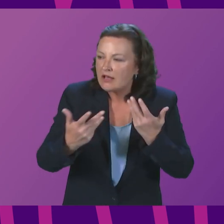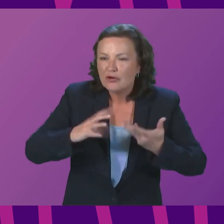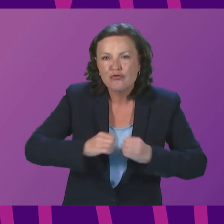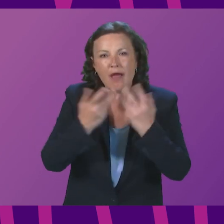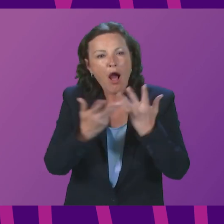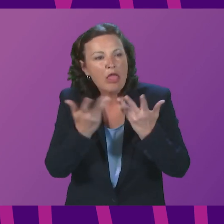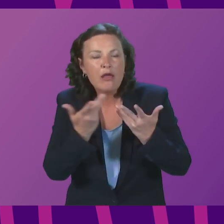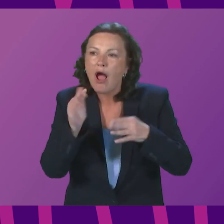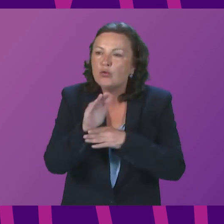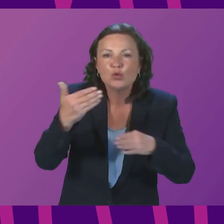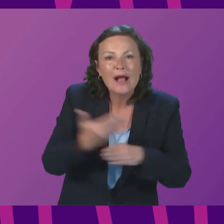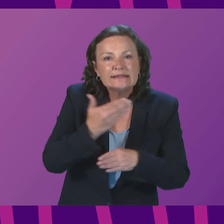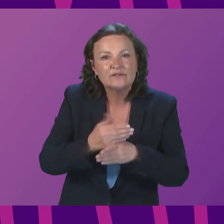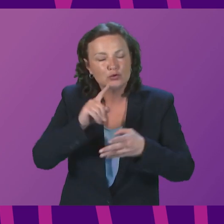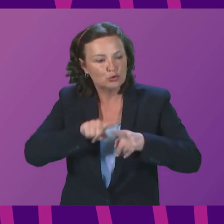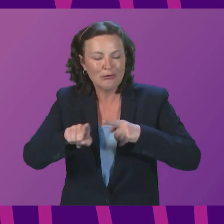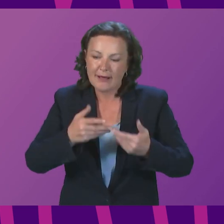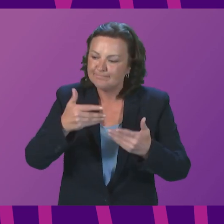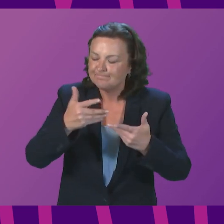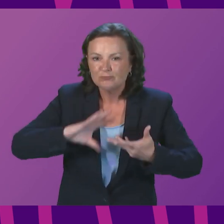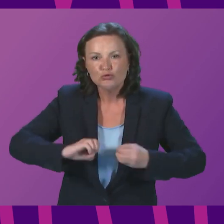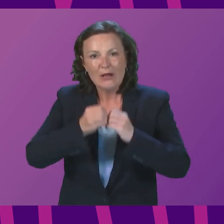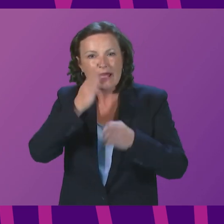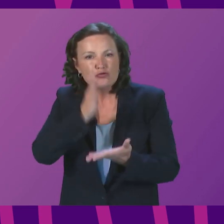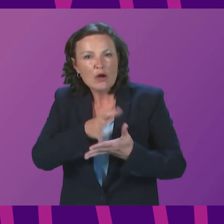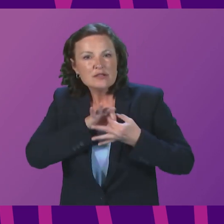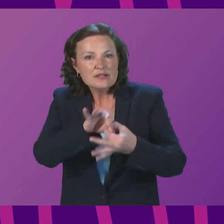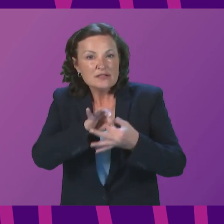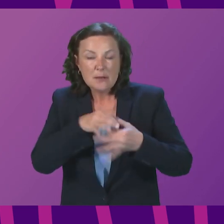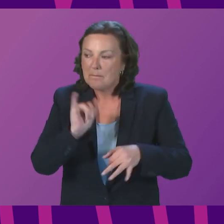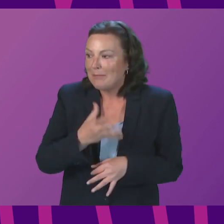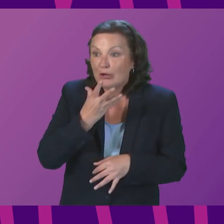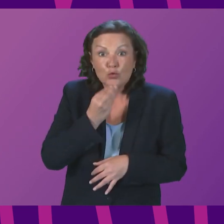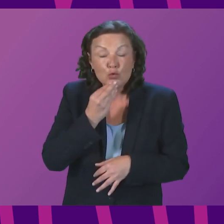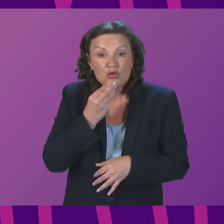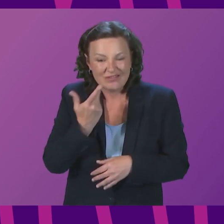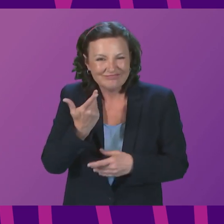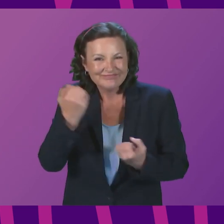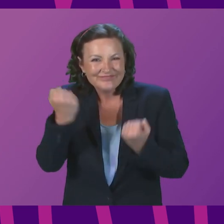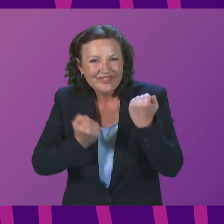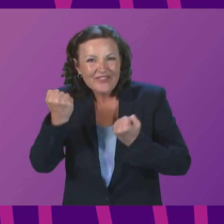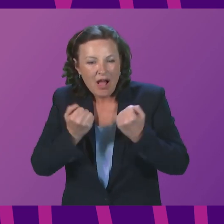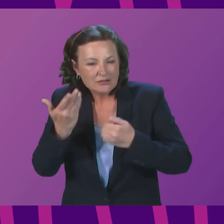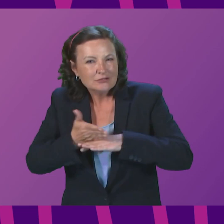otherwise take up the vaccination offer. Those include using mobile outreach units that have been provided by the Scottish Ambulance